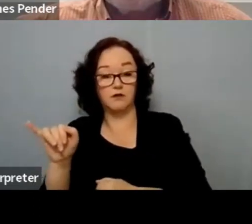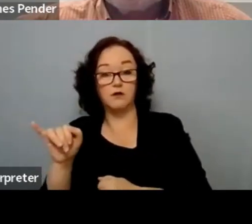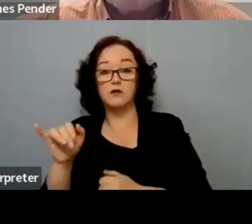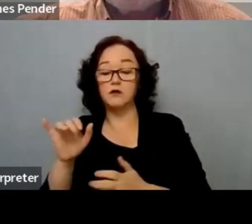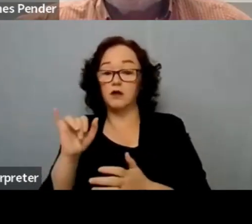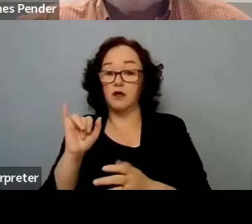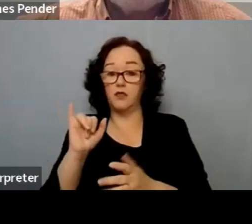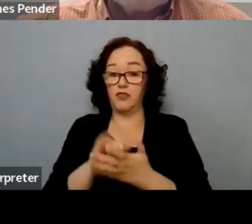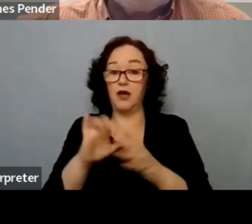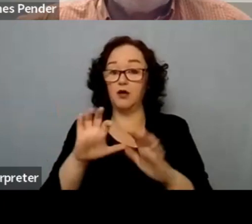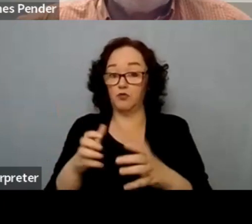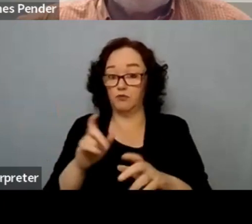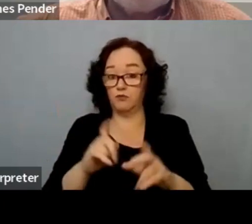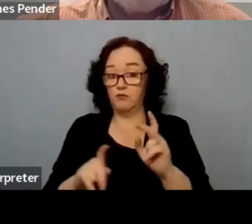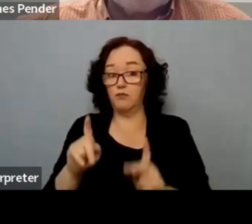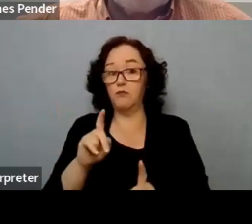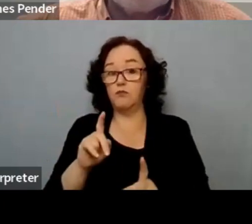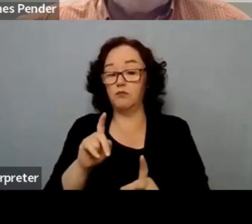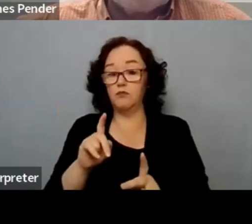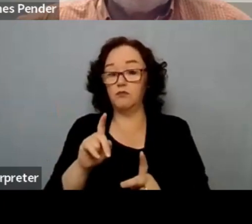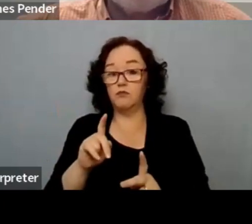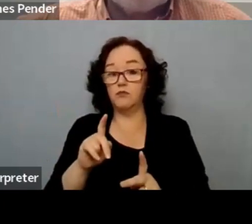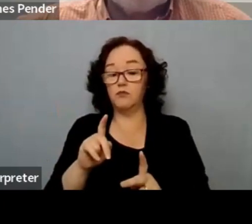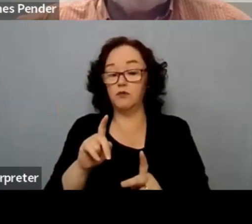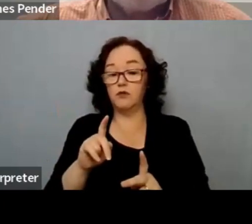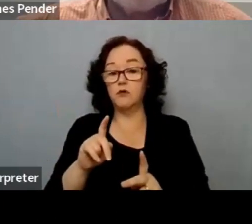that that could be helped with